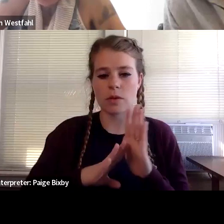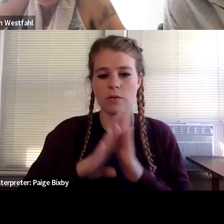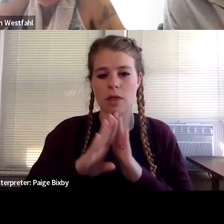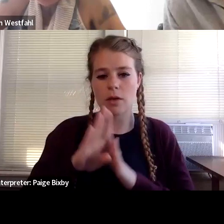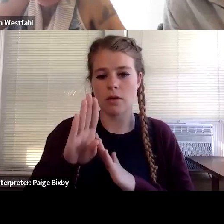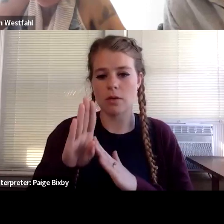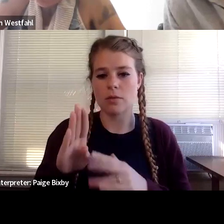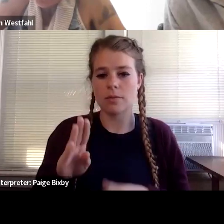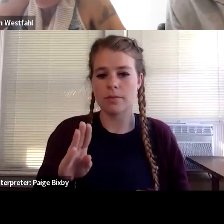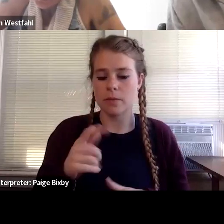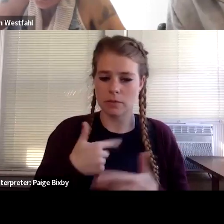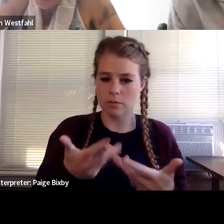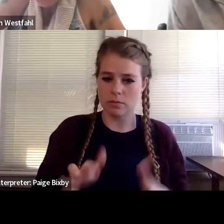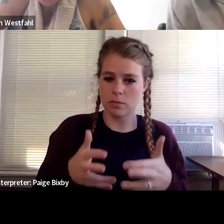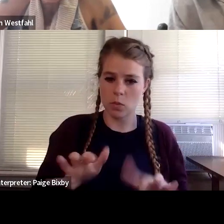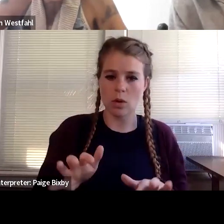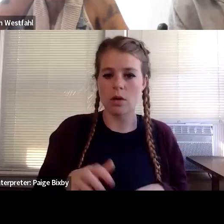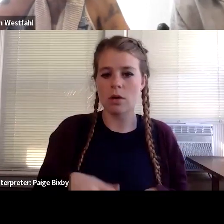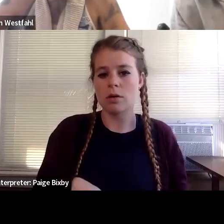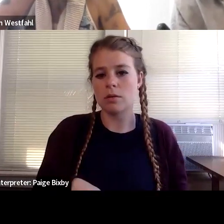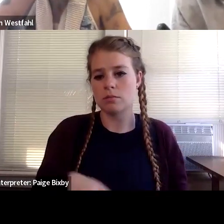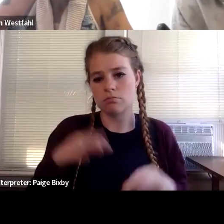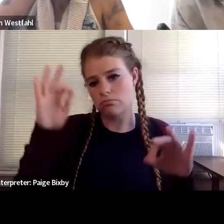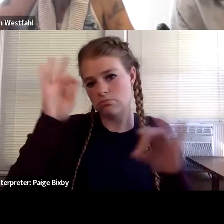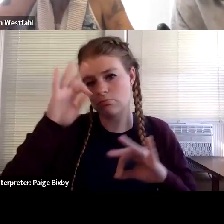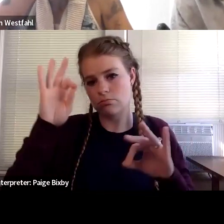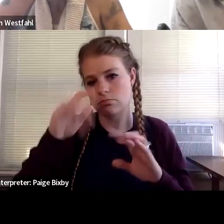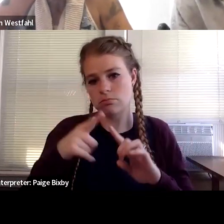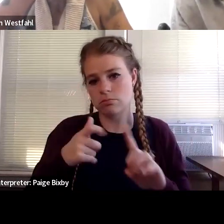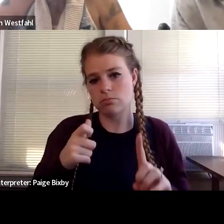unwillingly and unbeknownst to my own suffrage,